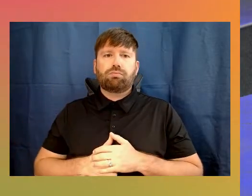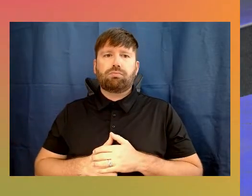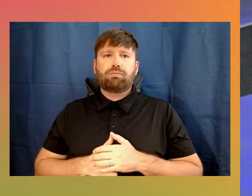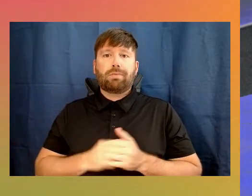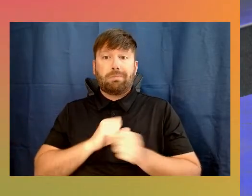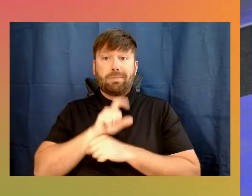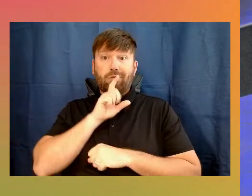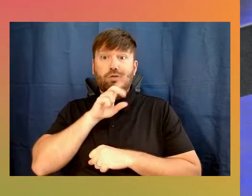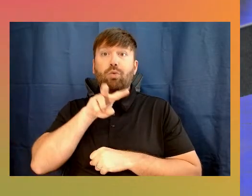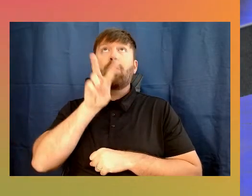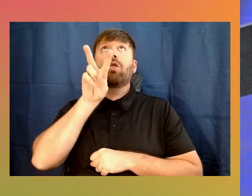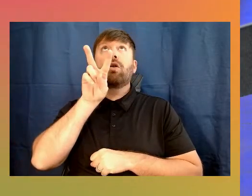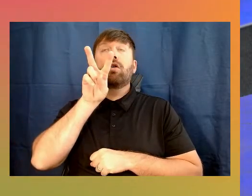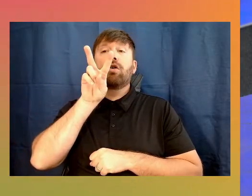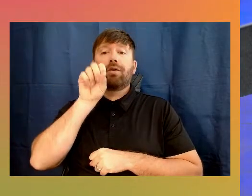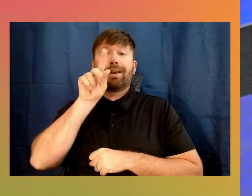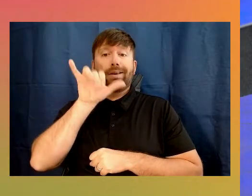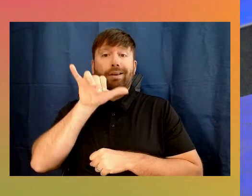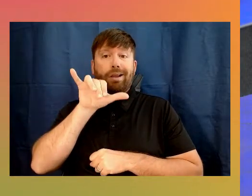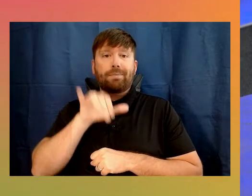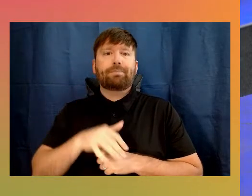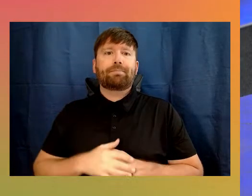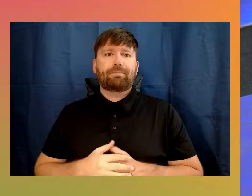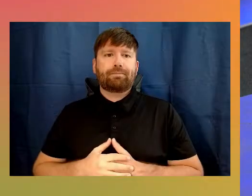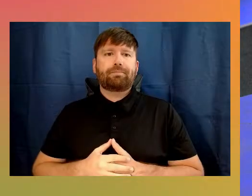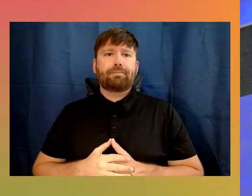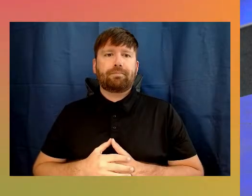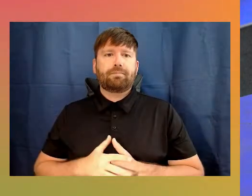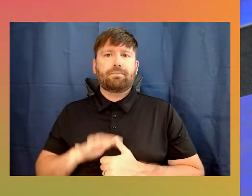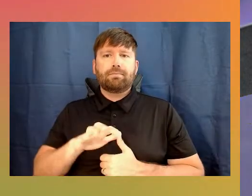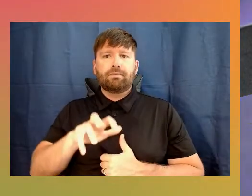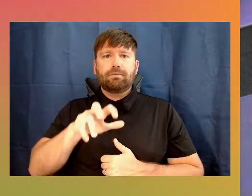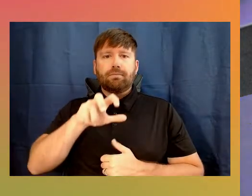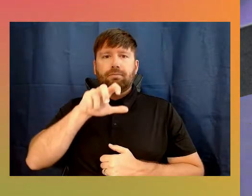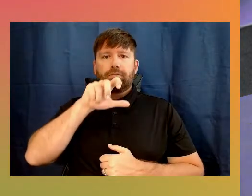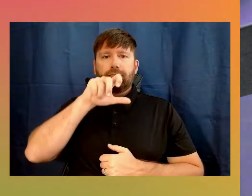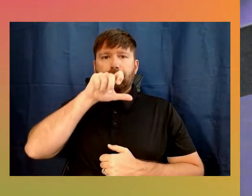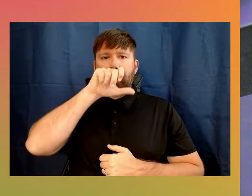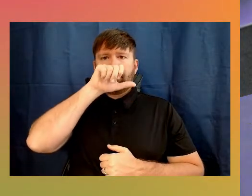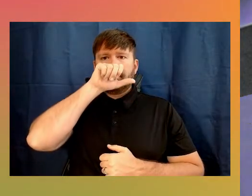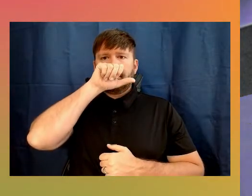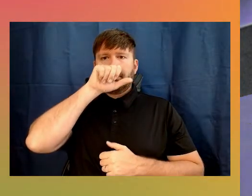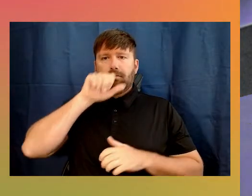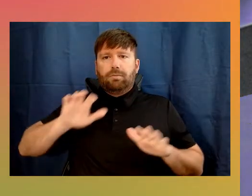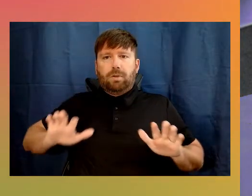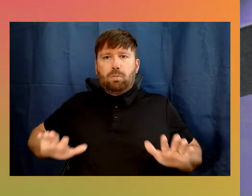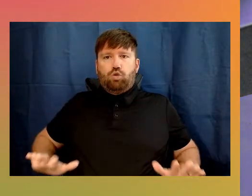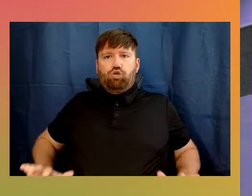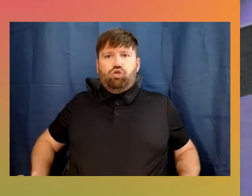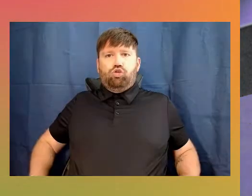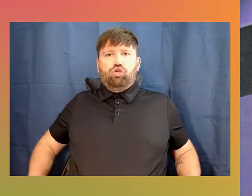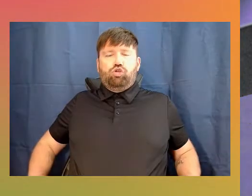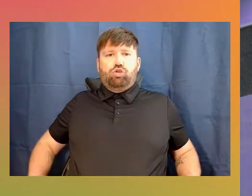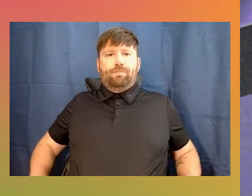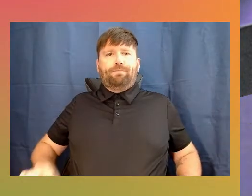OF YOUR HEAD. YOU WANT TO MAKE SURE YOU PROTECT THE CERVICAL SPINE, THE NECK, SO MAKE SURE THE CASE STAYS UP TOWARDS THE BEAUTIFUL